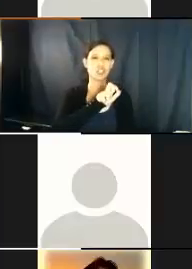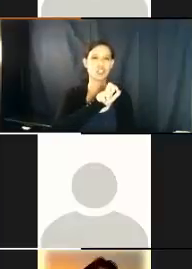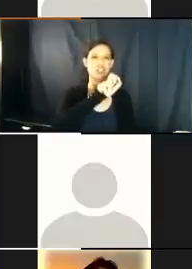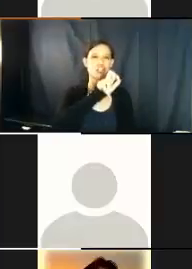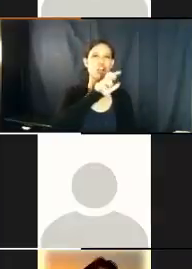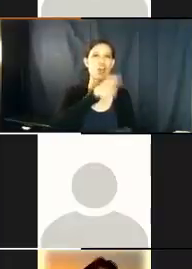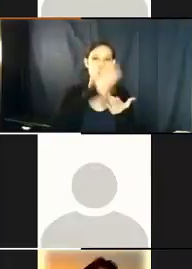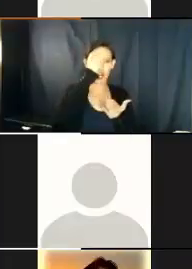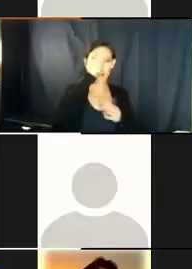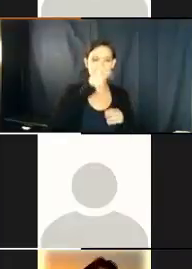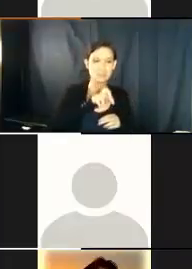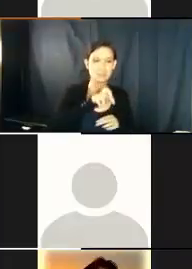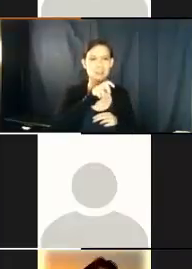time. Combine that with chunking.